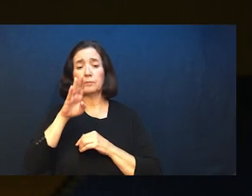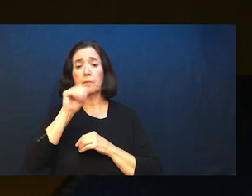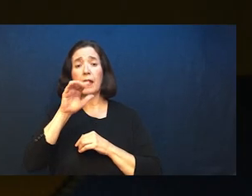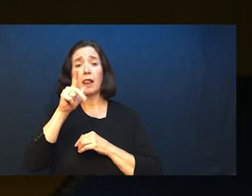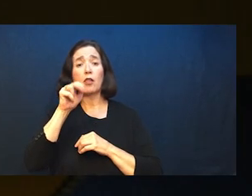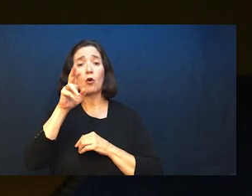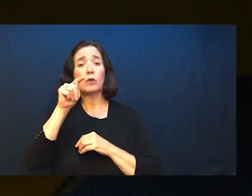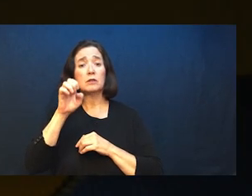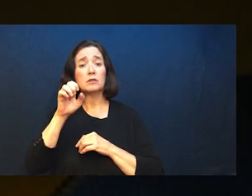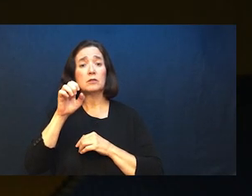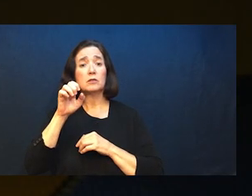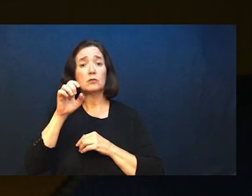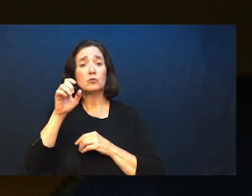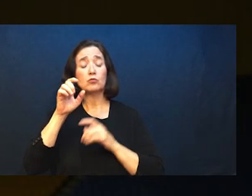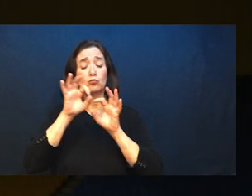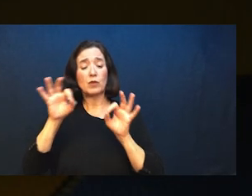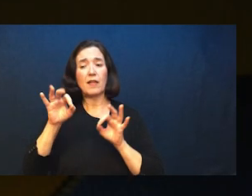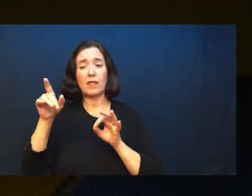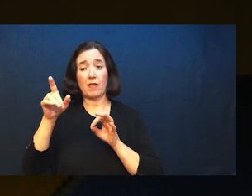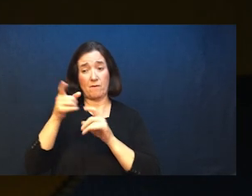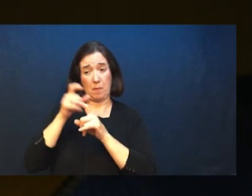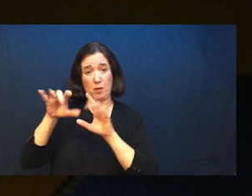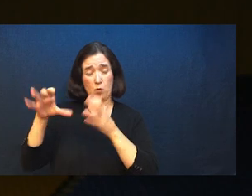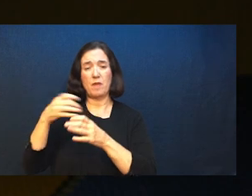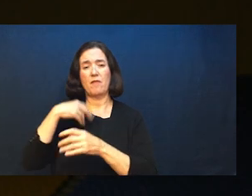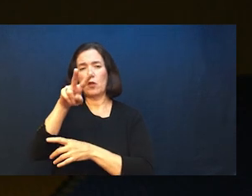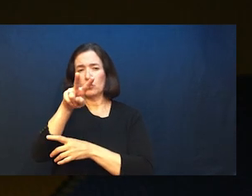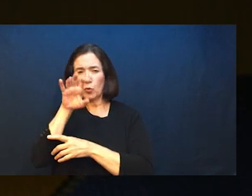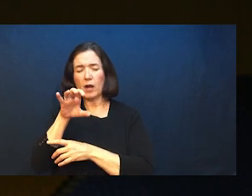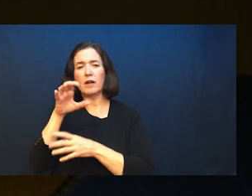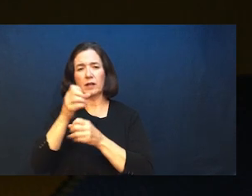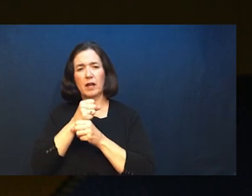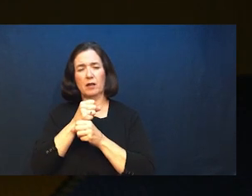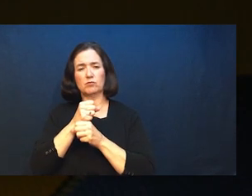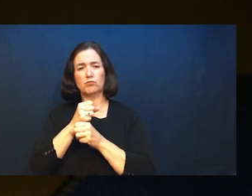Of the baccalaureate degree recipients, 200 have attained cum laude distinction